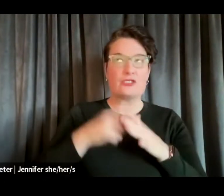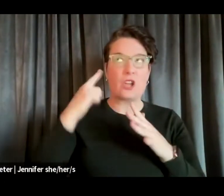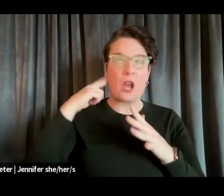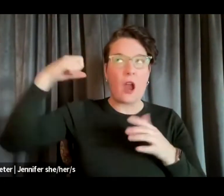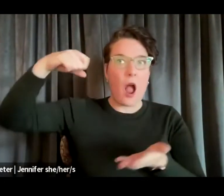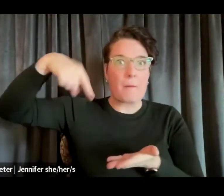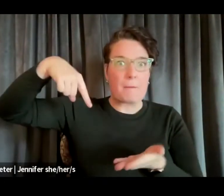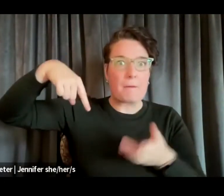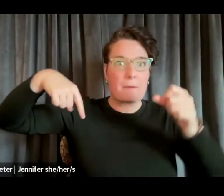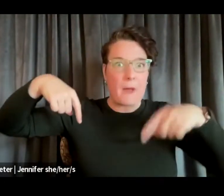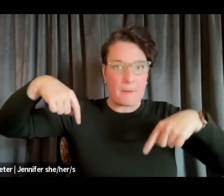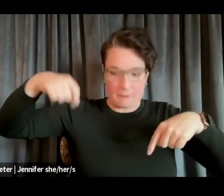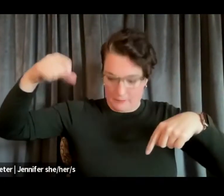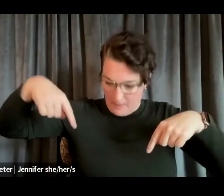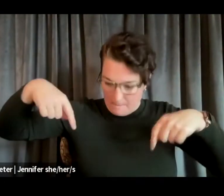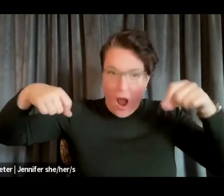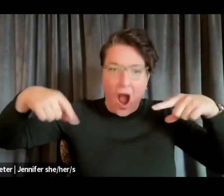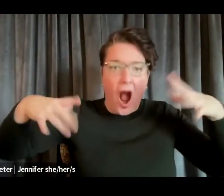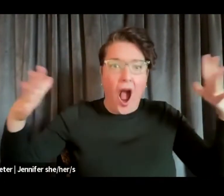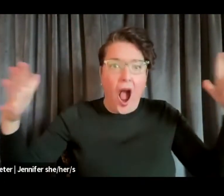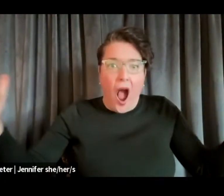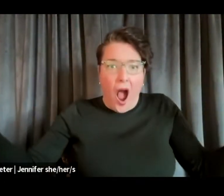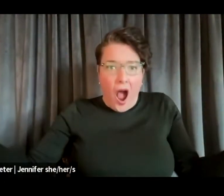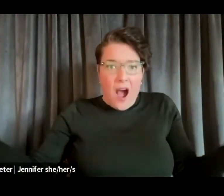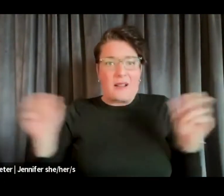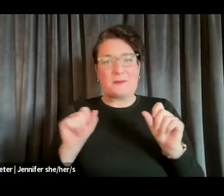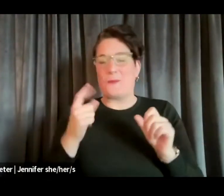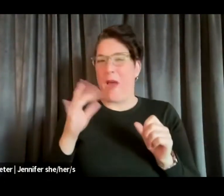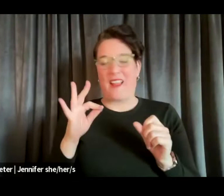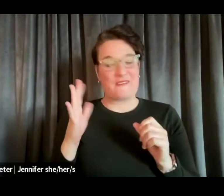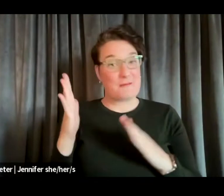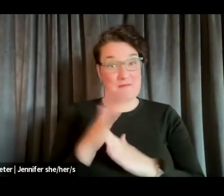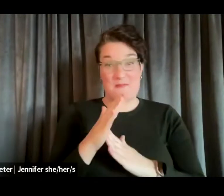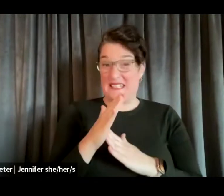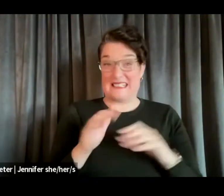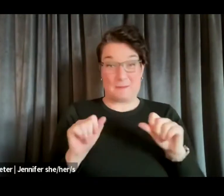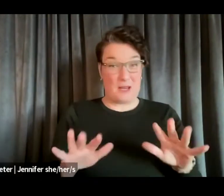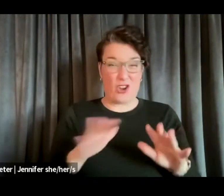And it was just like, one of the biggest miracles I've ever experienced when there's not been rain for so long.